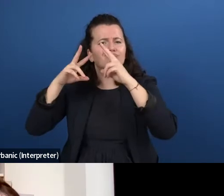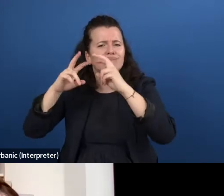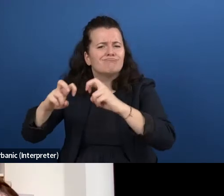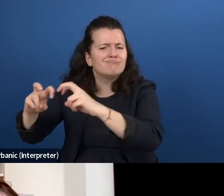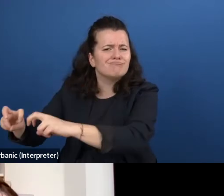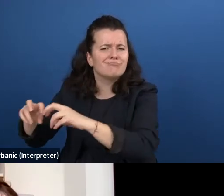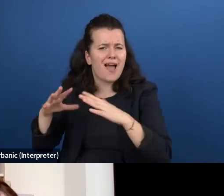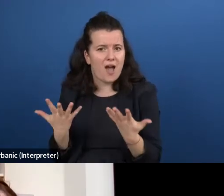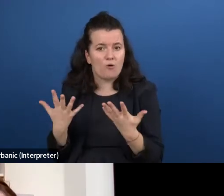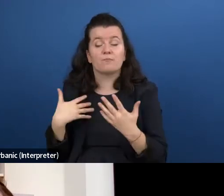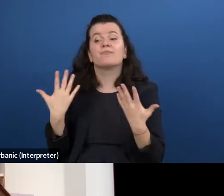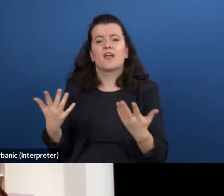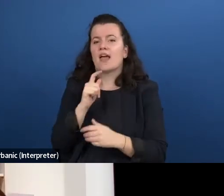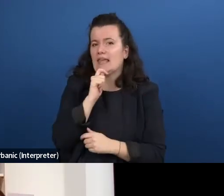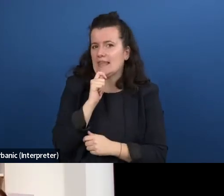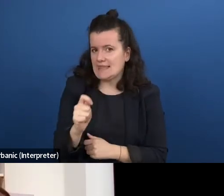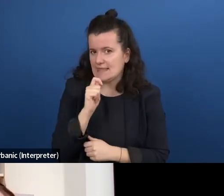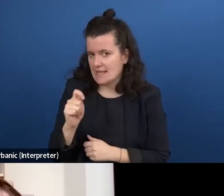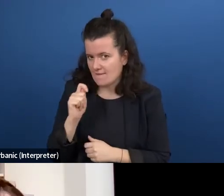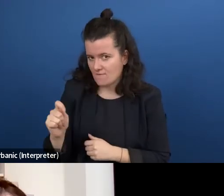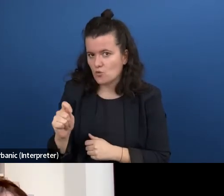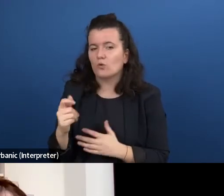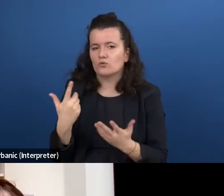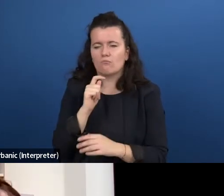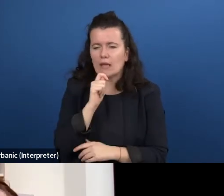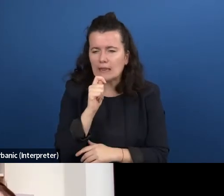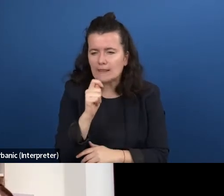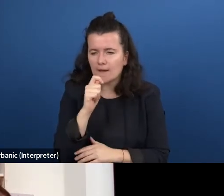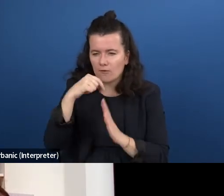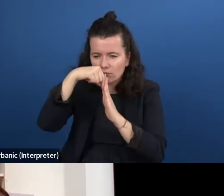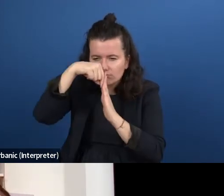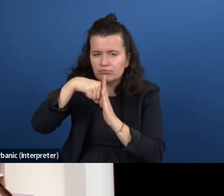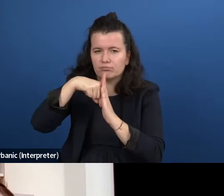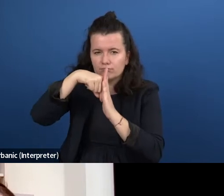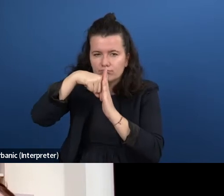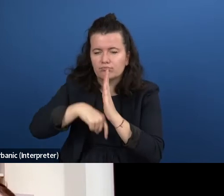so it was a qualitative research combined with statistical data